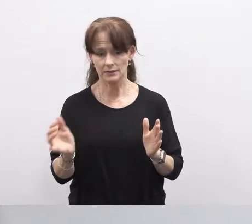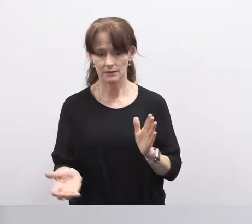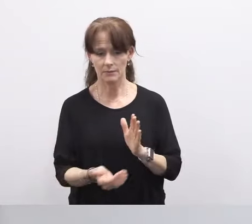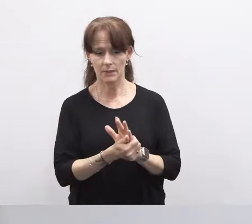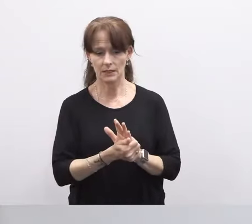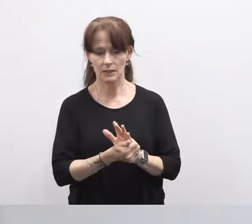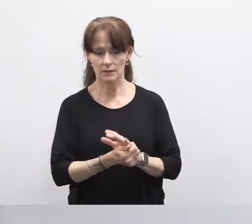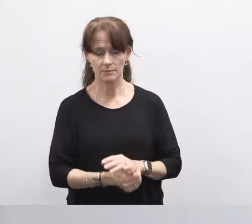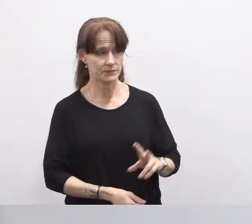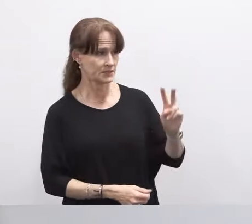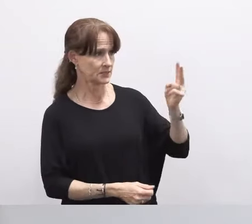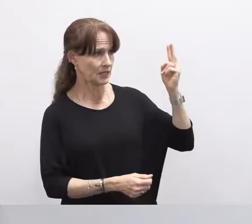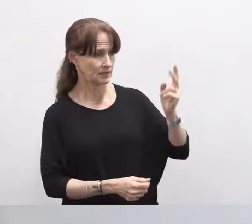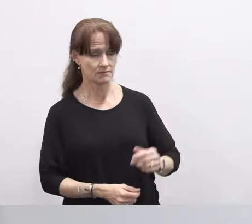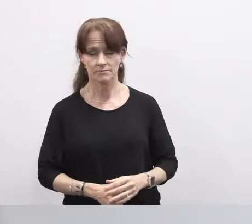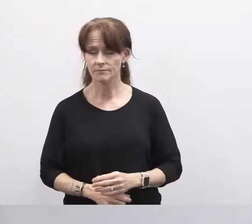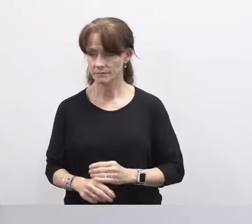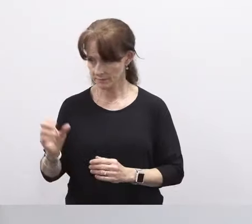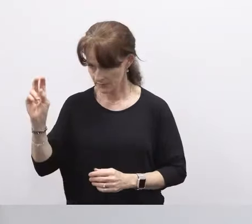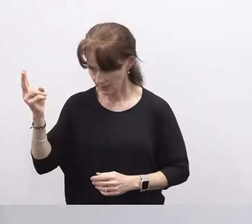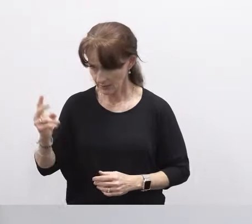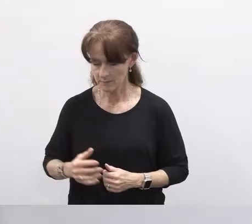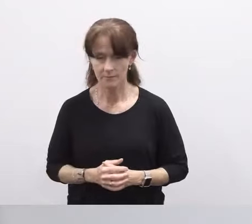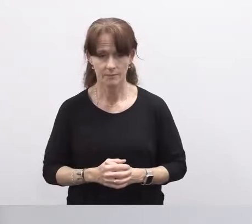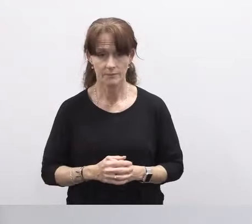Do we have a second? Second. Any discussion?